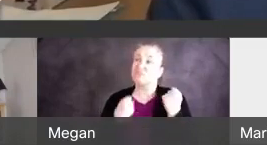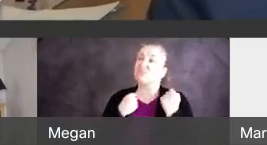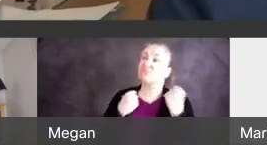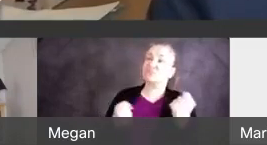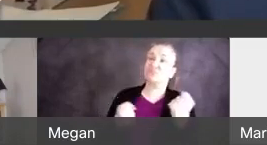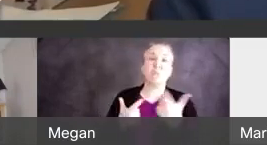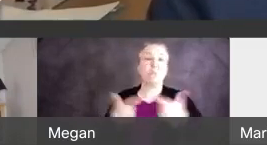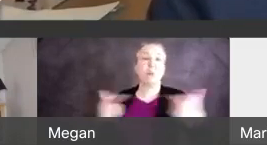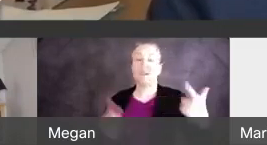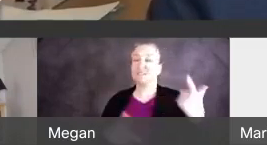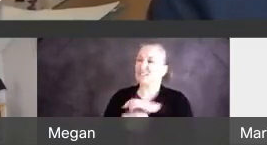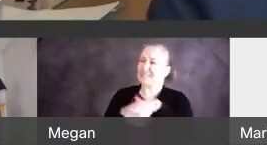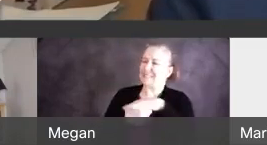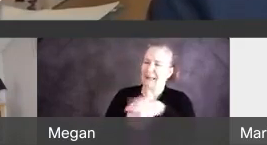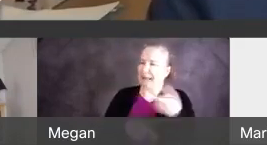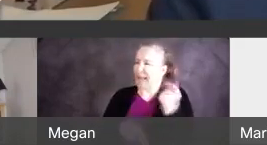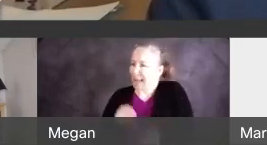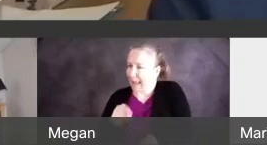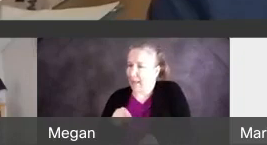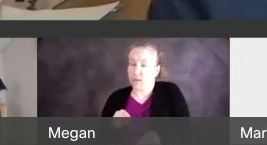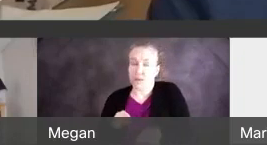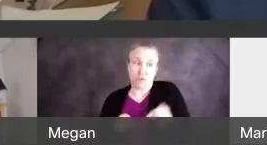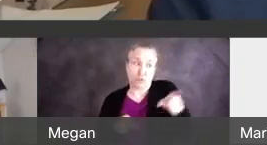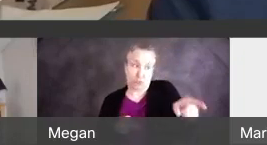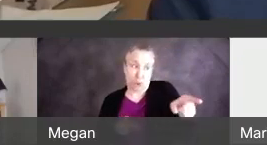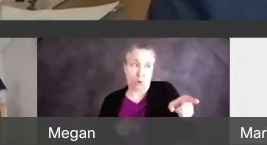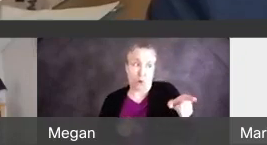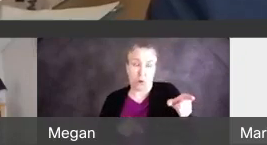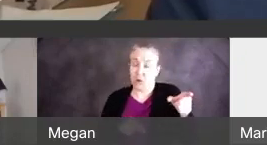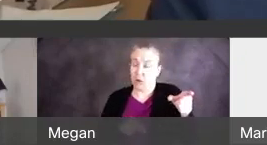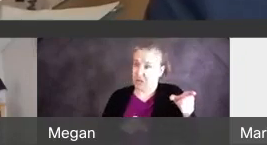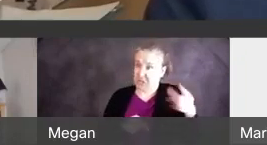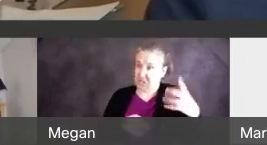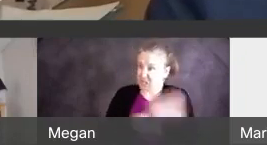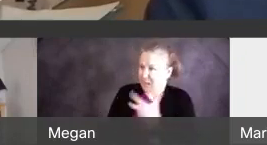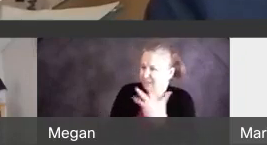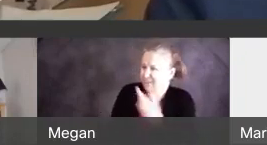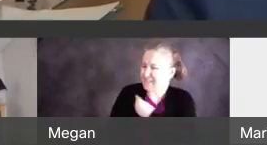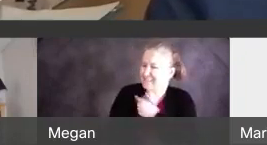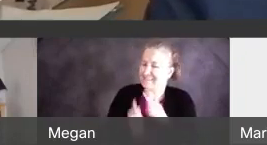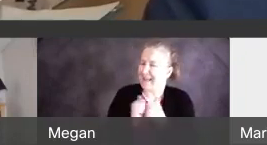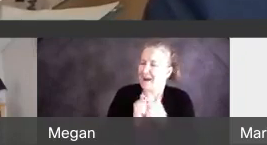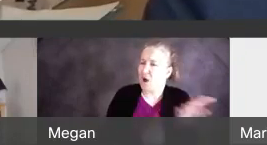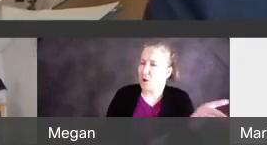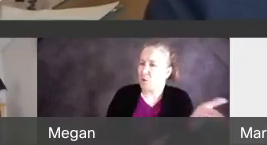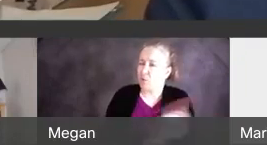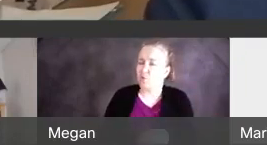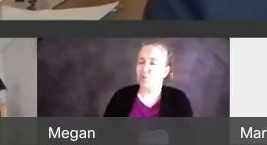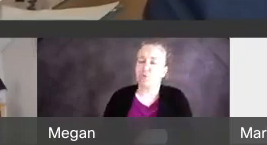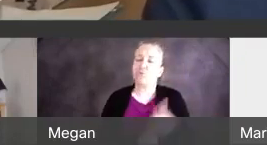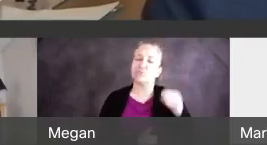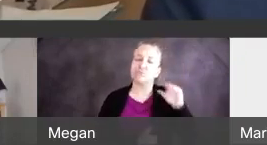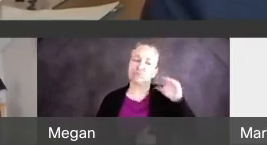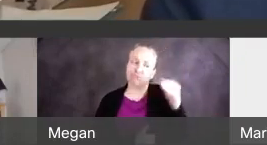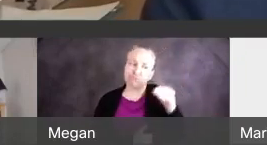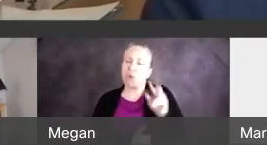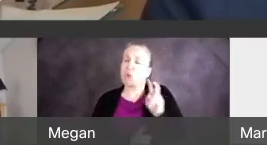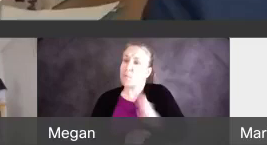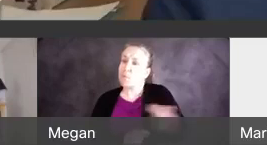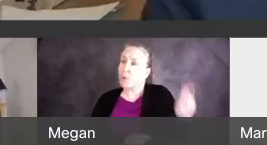that individual do in order to get a vaccine? It sounds like the mobile vaccine program